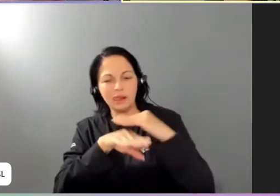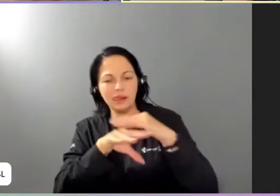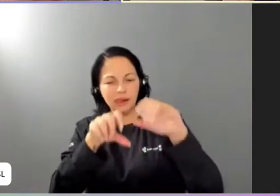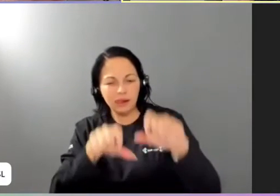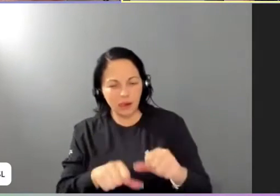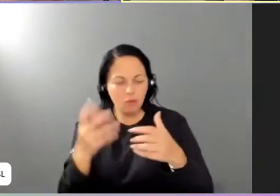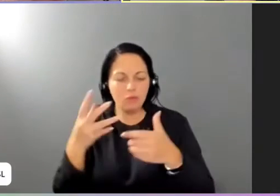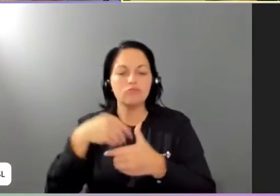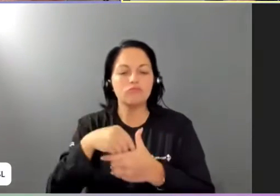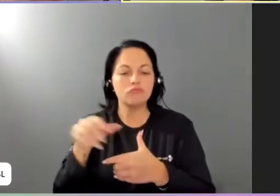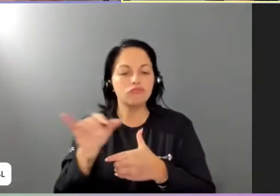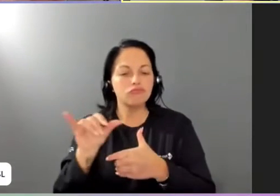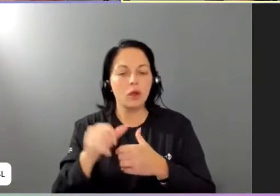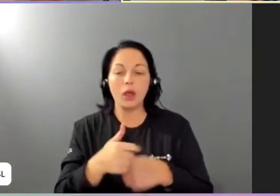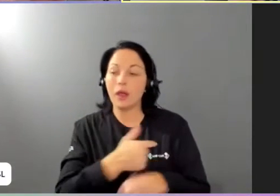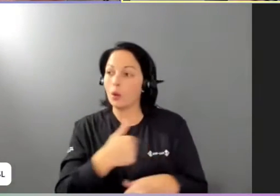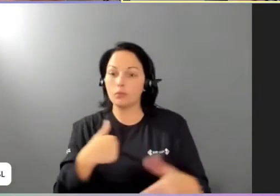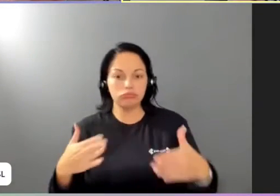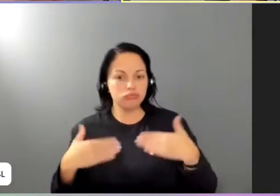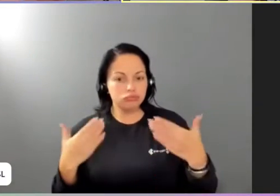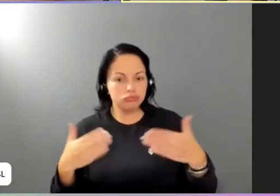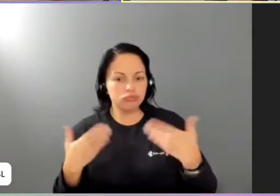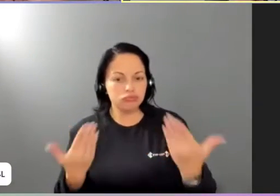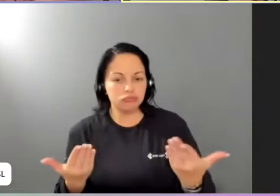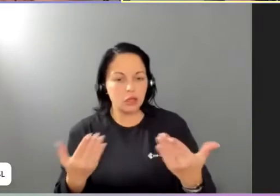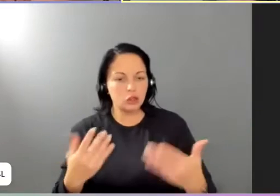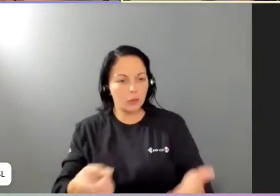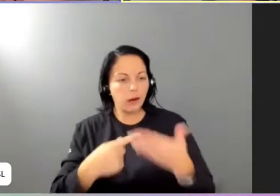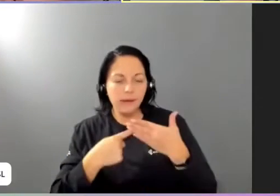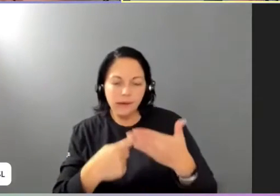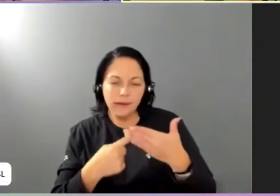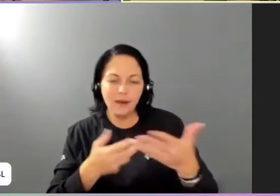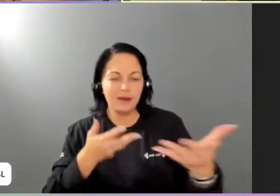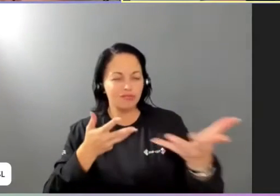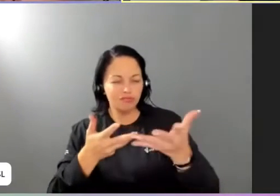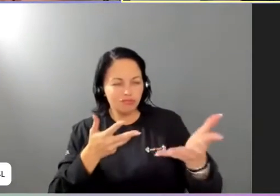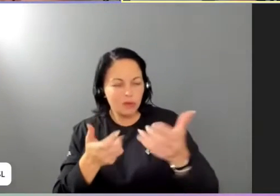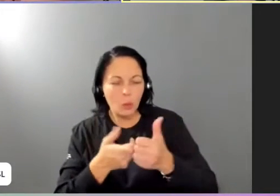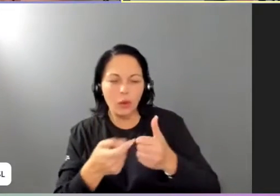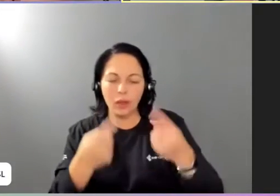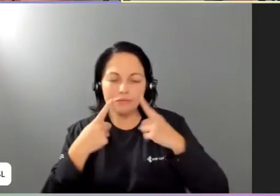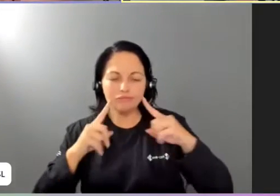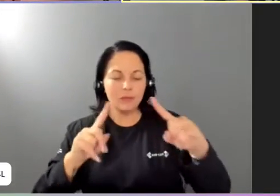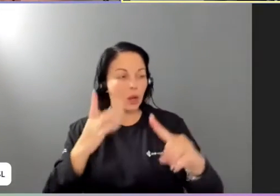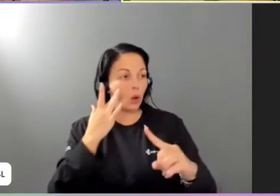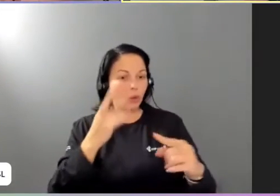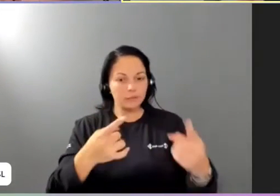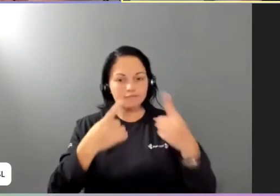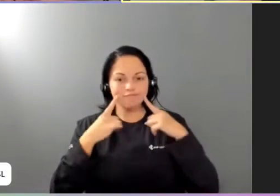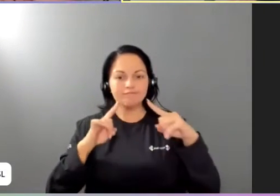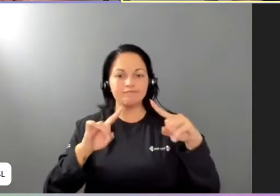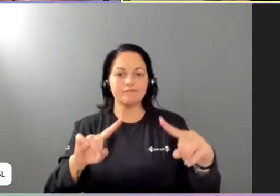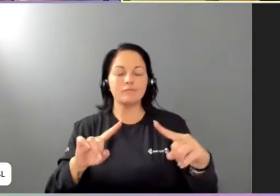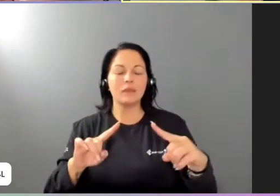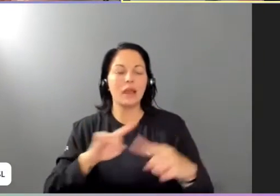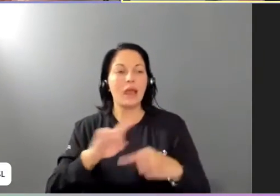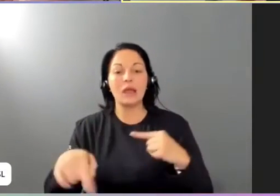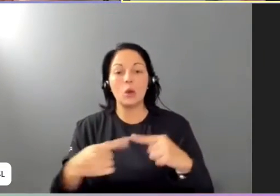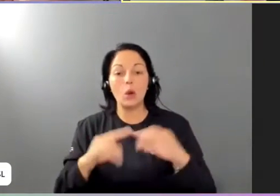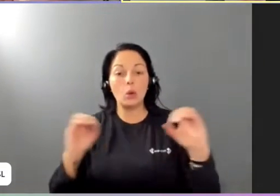These tools -- we've first seen them hand. Impact the way organizations approach accessibility and inclusion, and we're so happy again, to